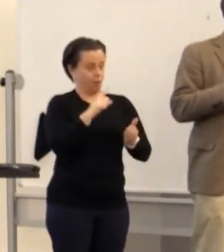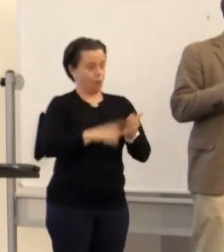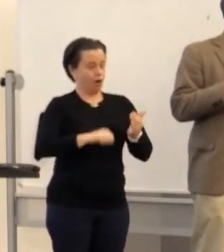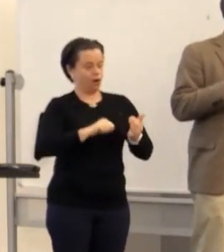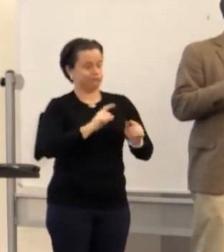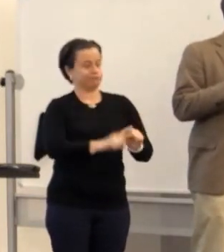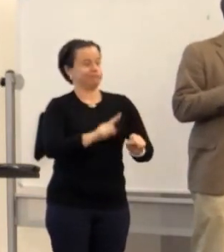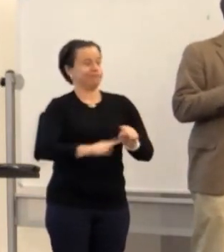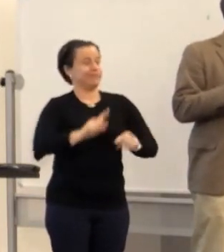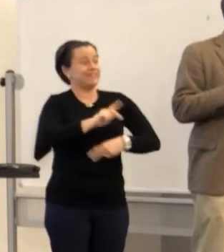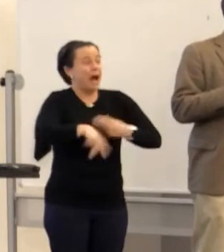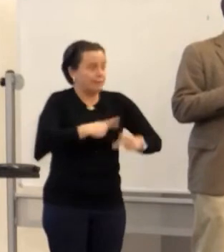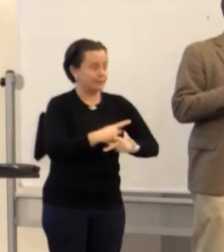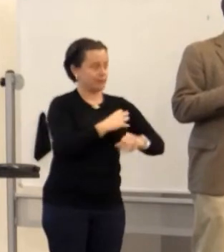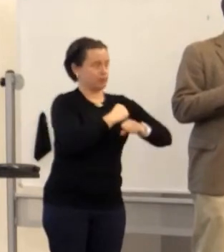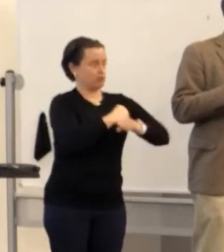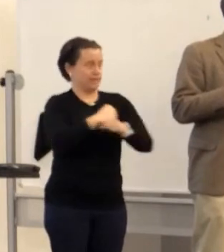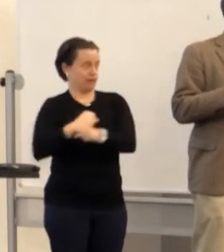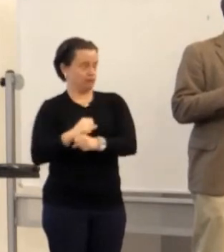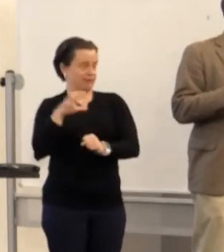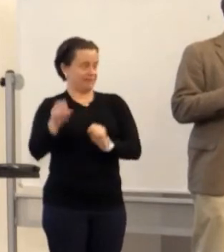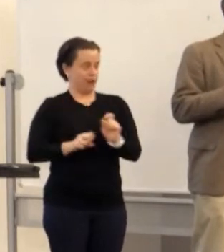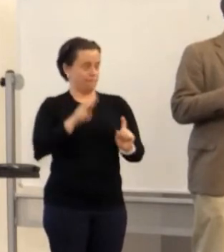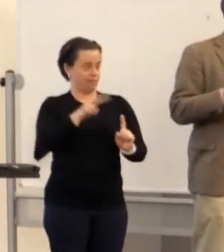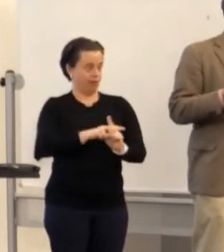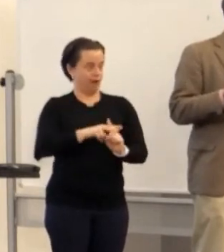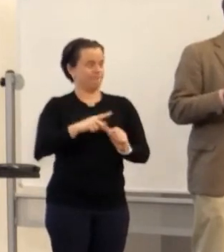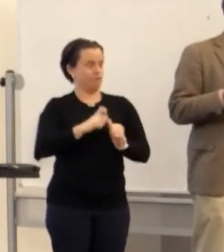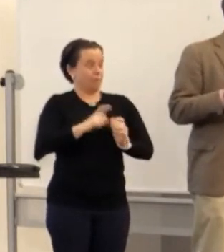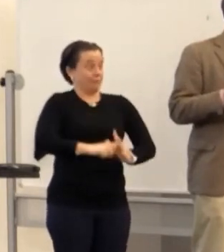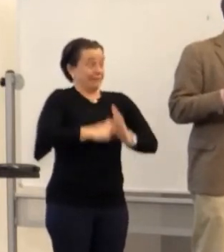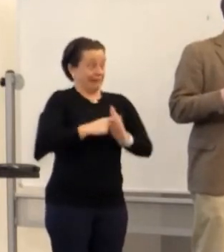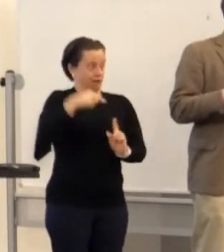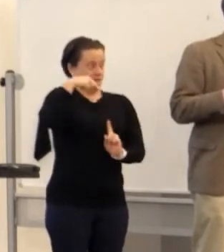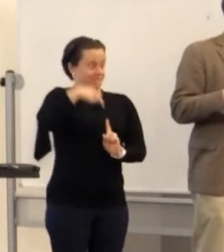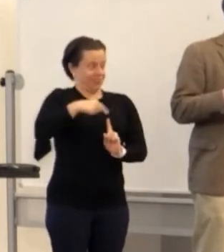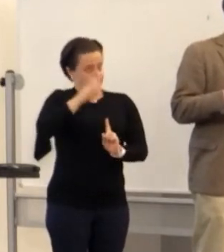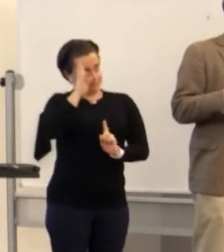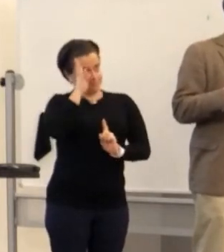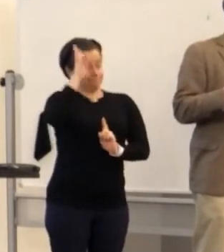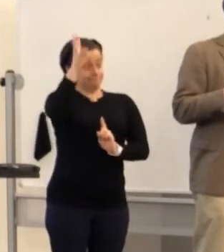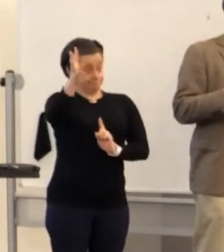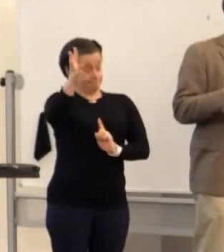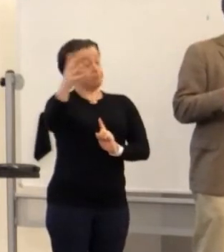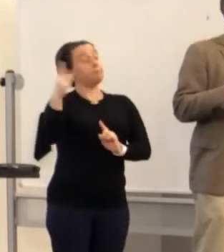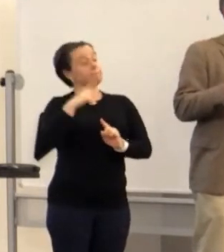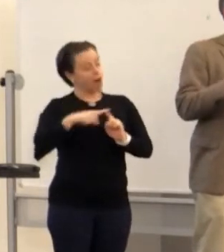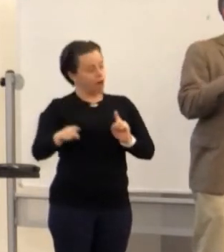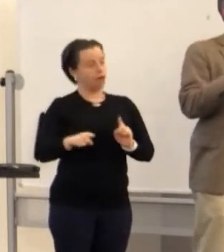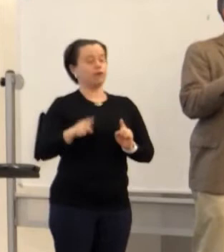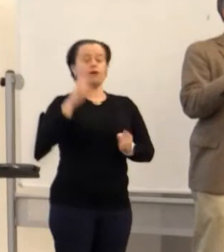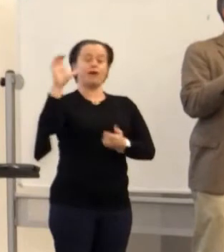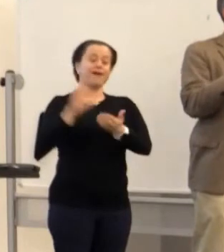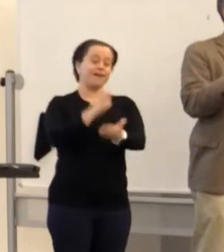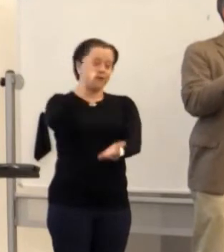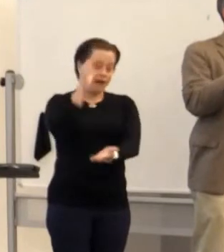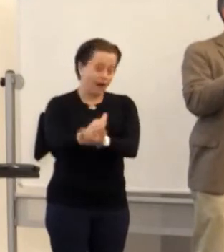like copyright, trademark, and patent are all applicable, and then we need to look at what kinds of protection